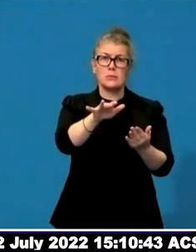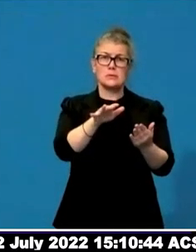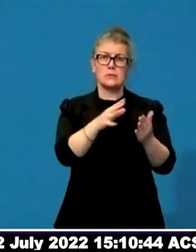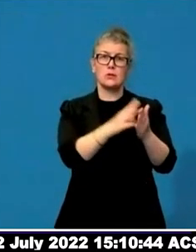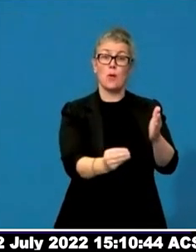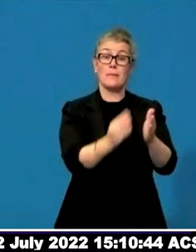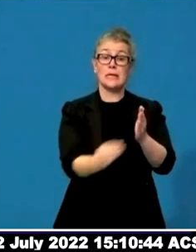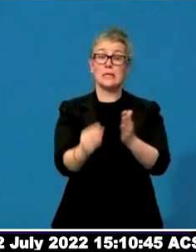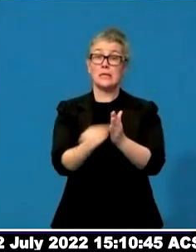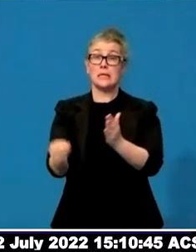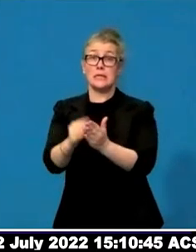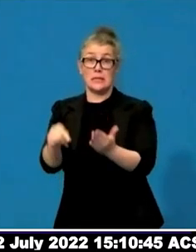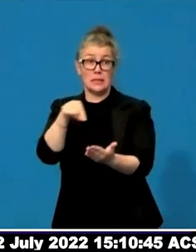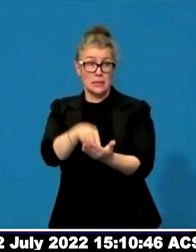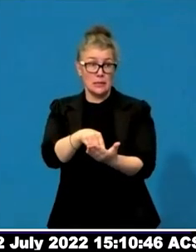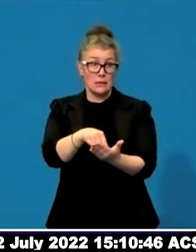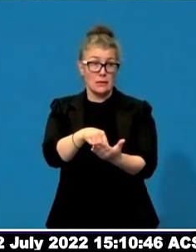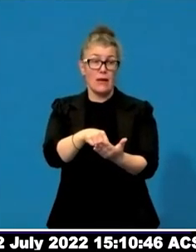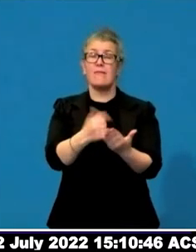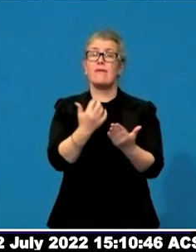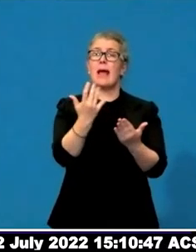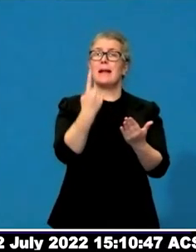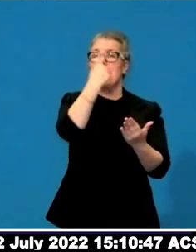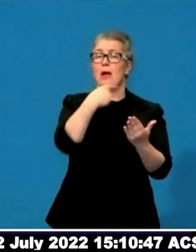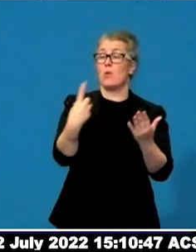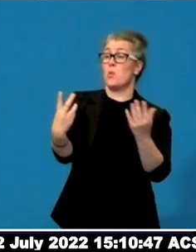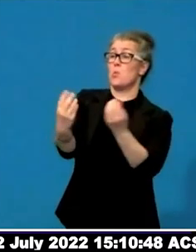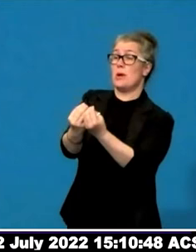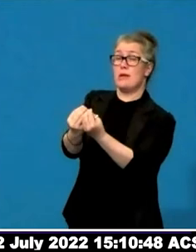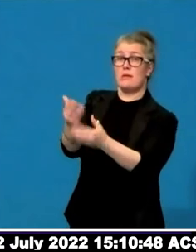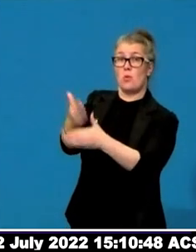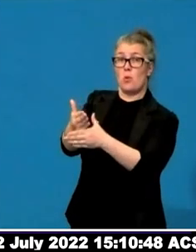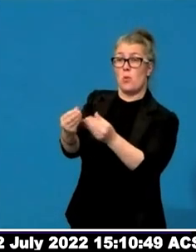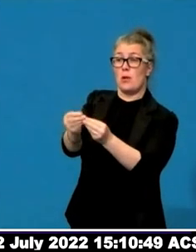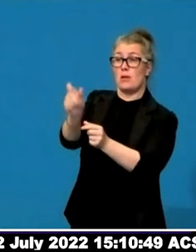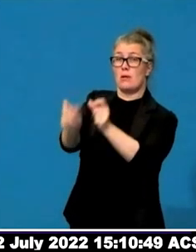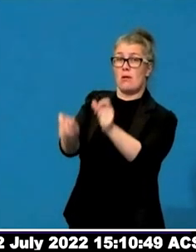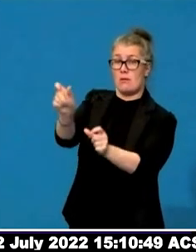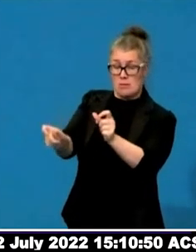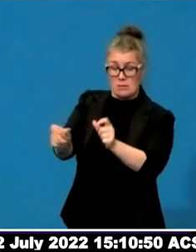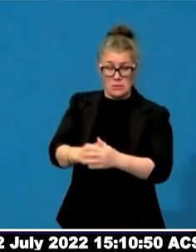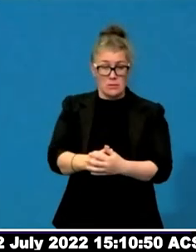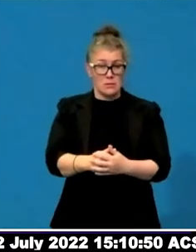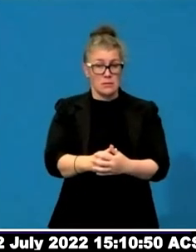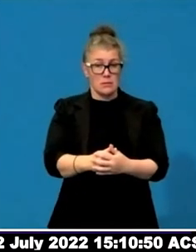for time apparently spent with clients. I had two of those that were affected by that